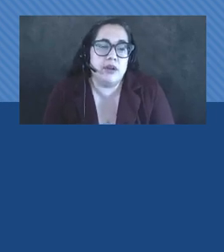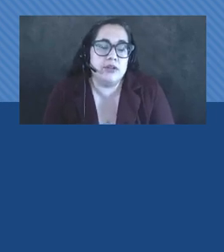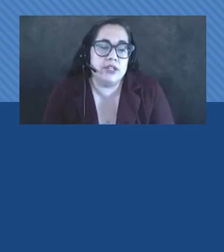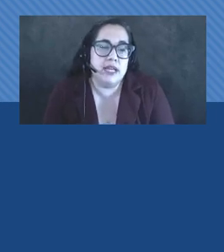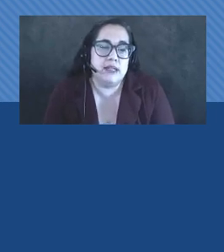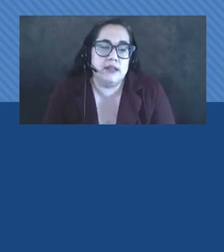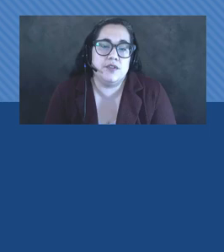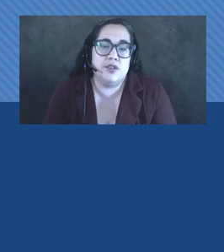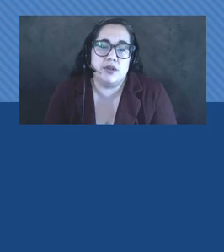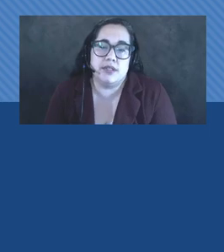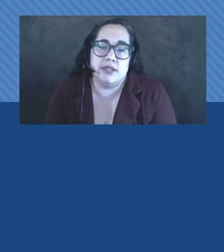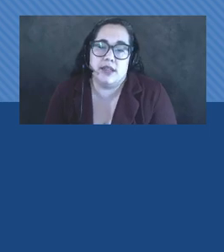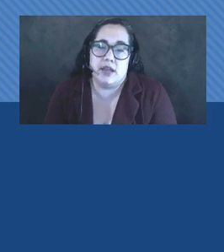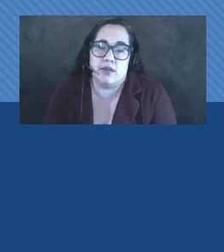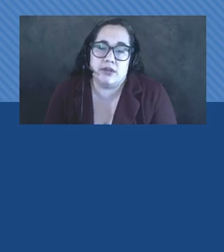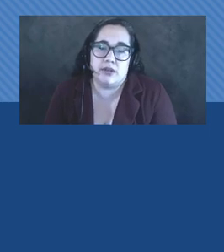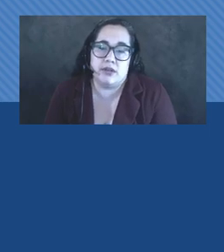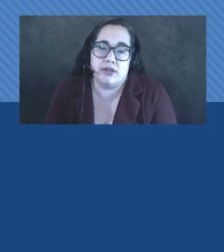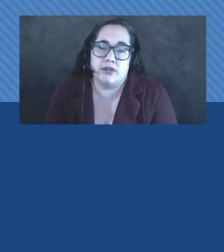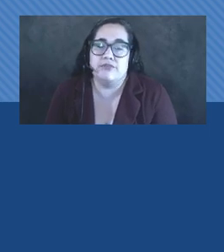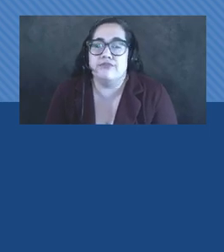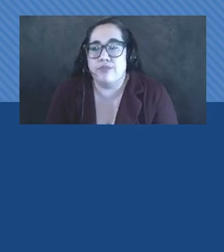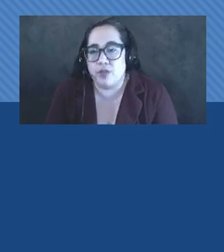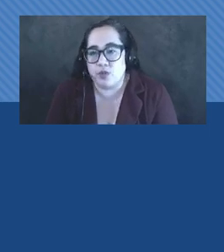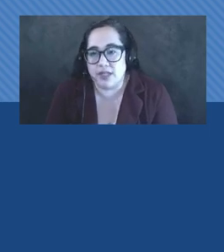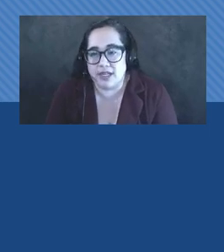understanding of source language which will lead